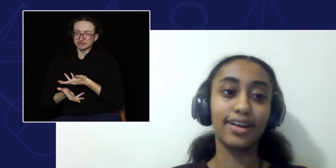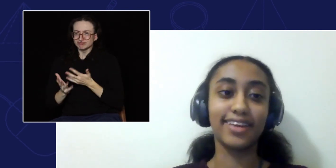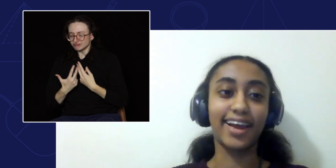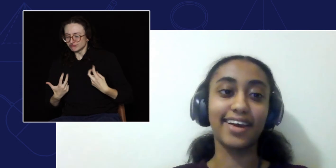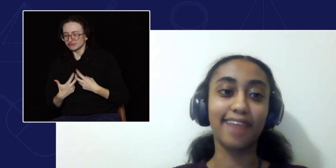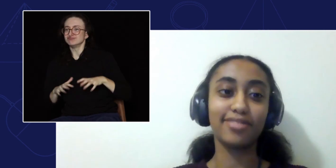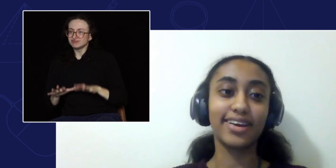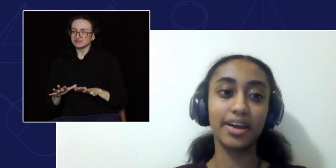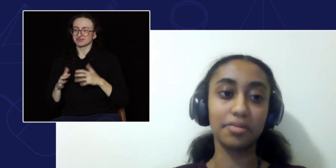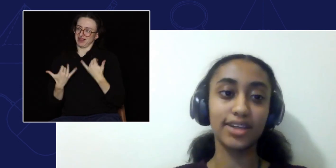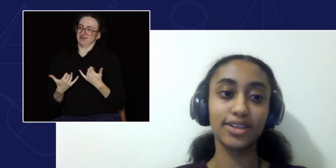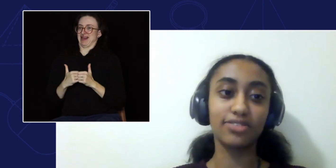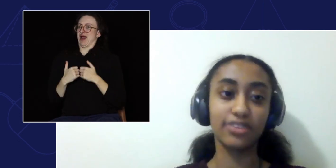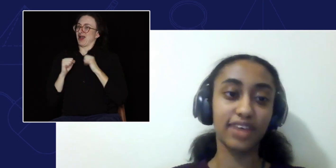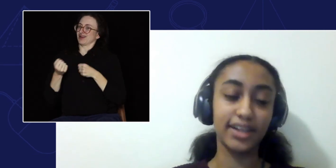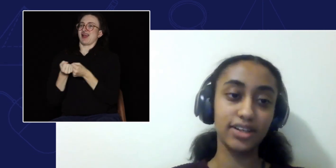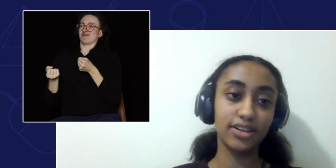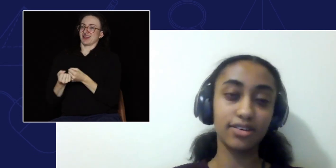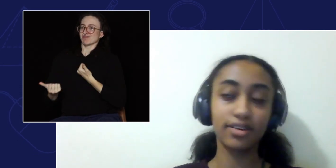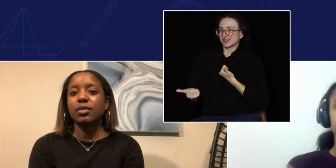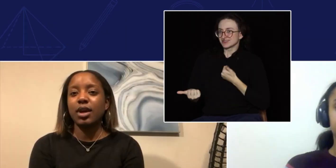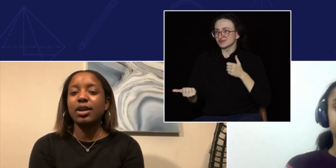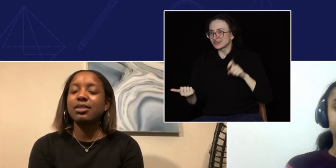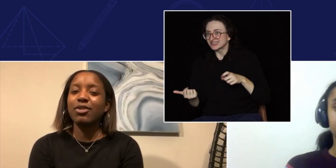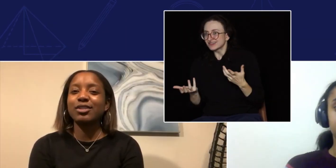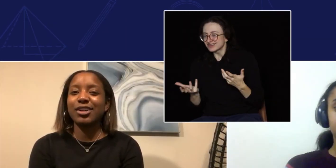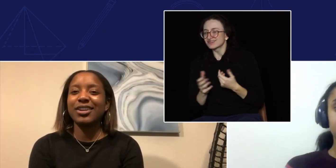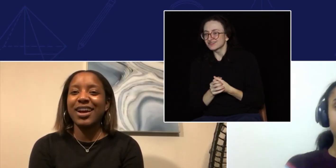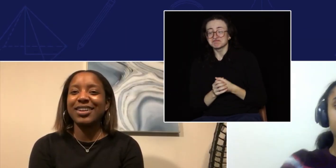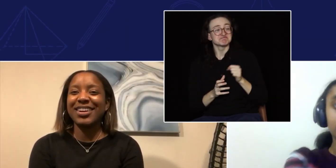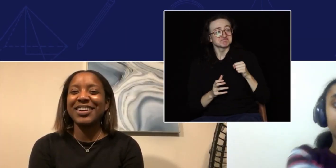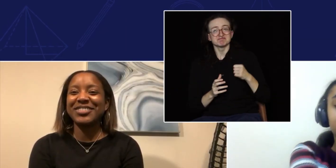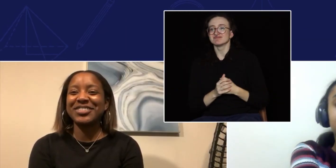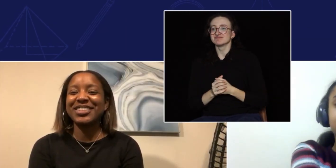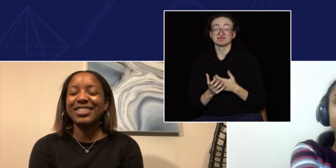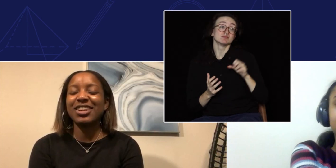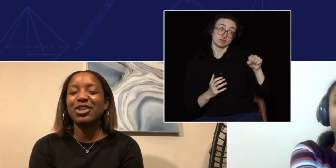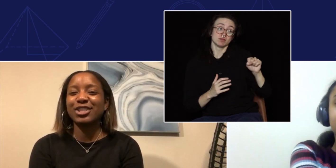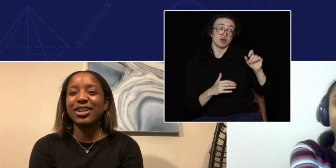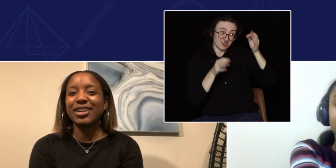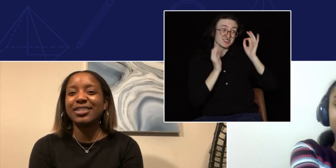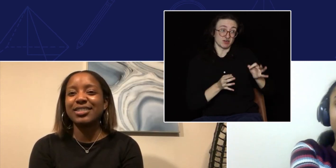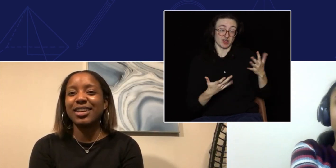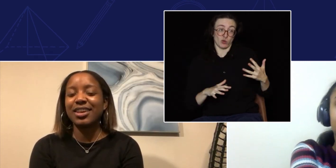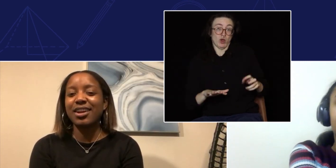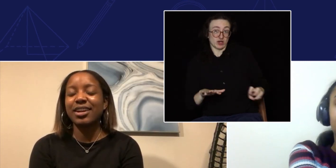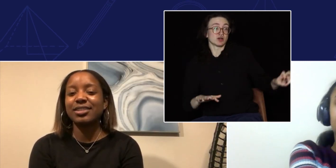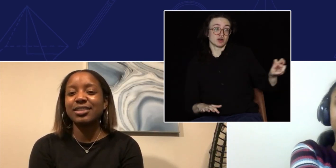like, advocate myself if I need to. [YABSERA:] Yeah. [WILLIAMS:] Yeah. It's definitely a journey, I agree. It’s definitely a journey to get there, and...